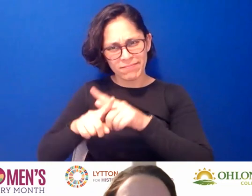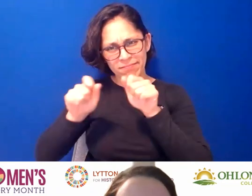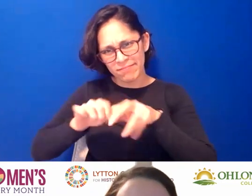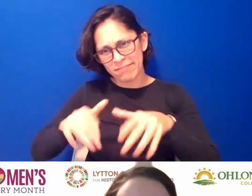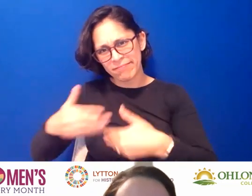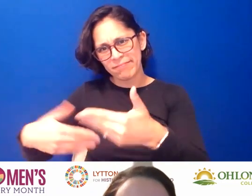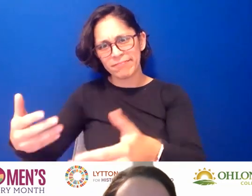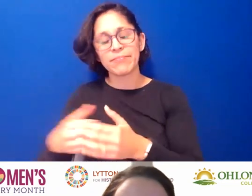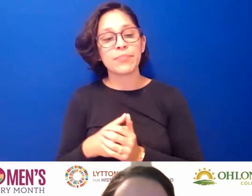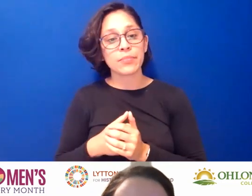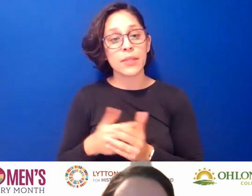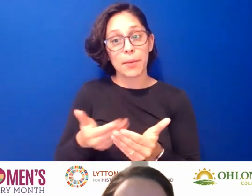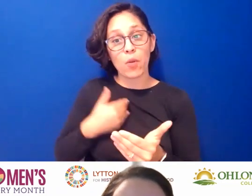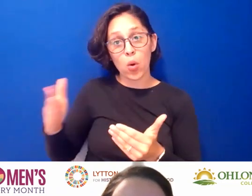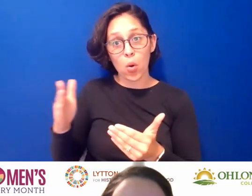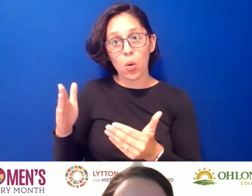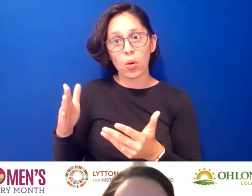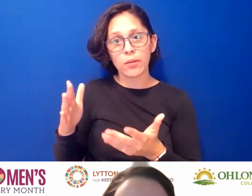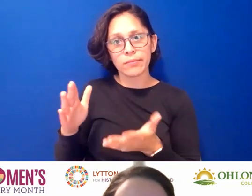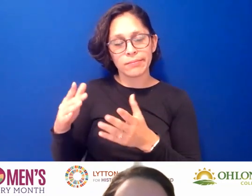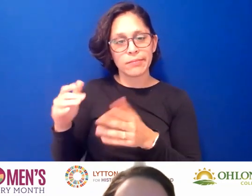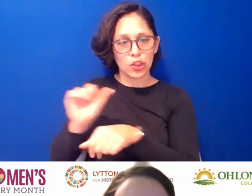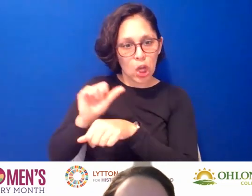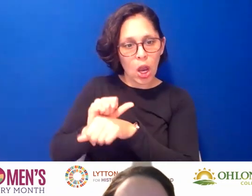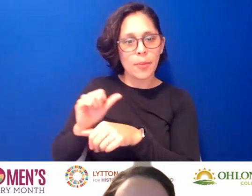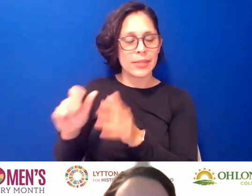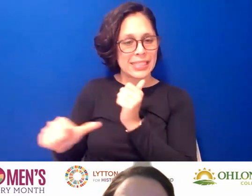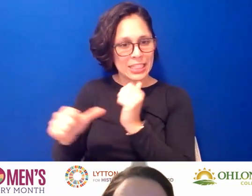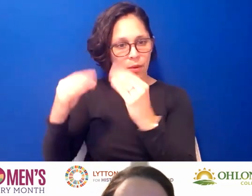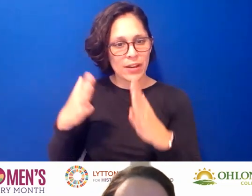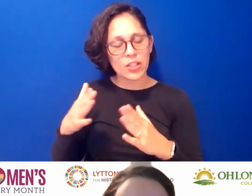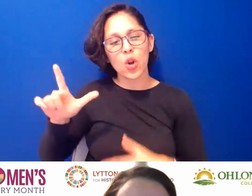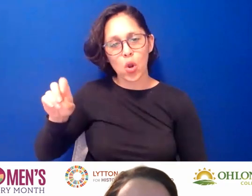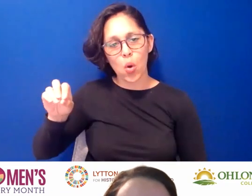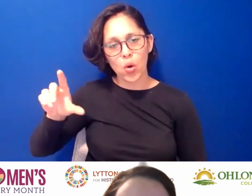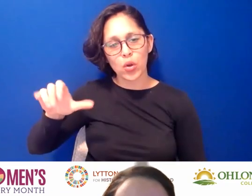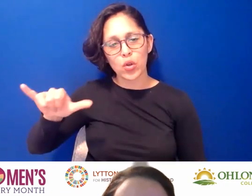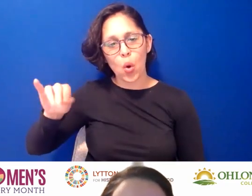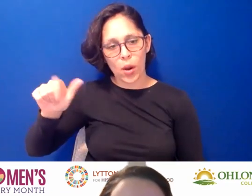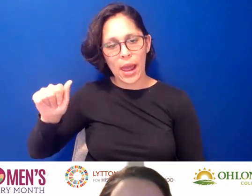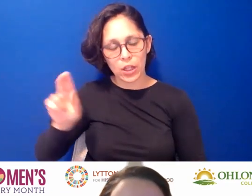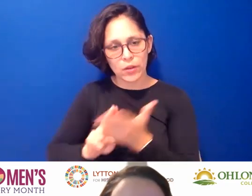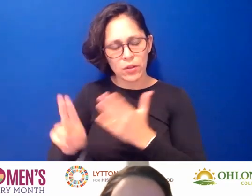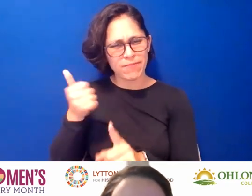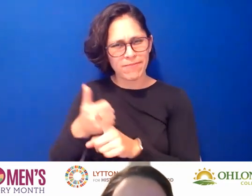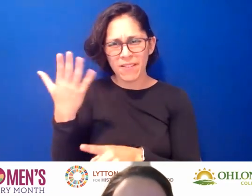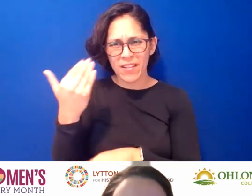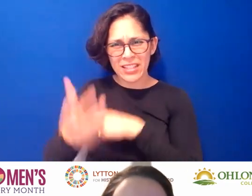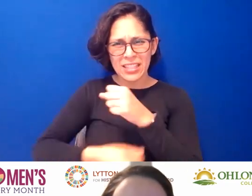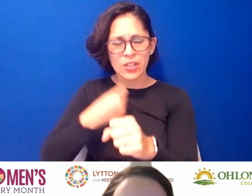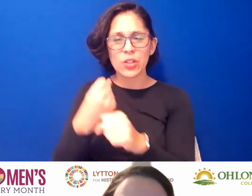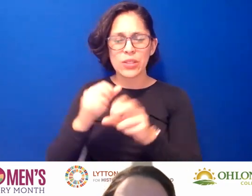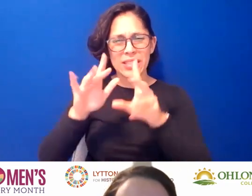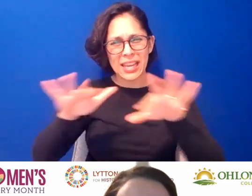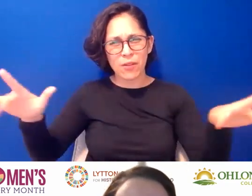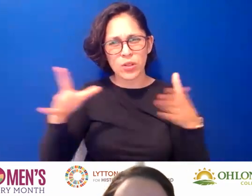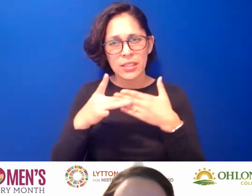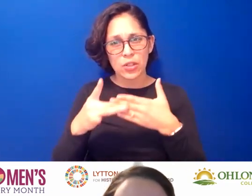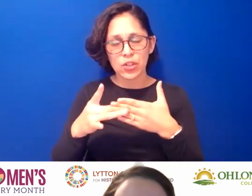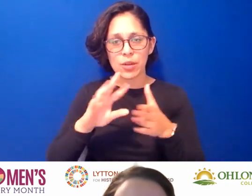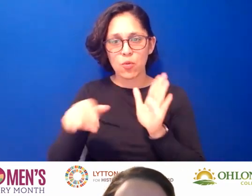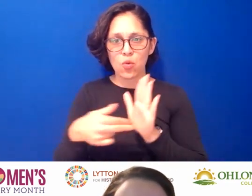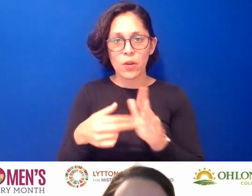Katherine Michel: Prior to her role as an assistant professor at Loyola University, she spent 15 years in diverse leadership roles that spanned the preK-20 spectrum